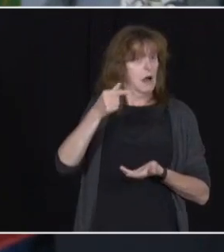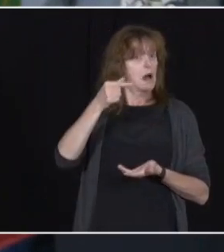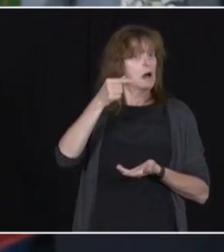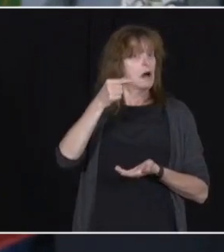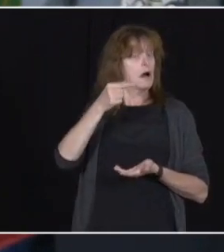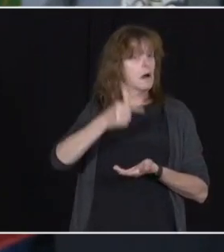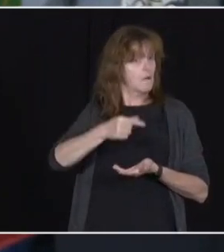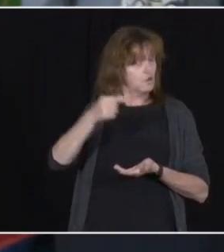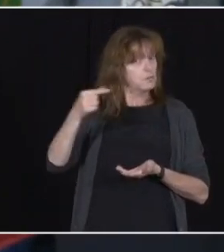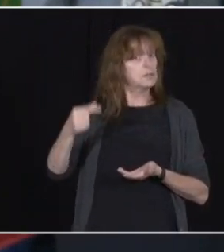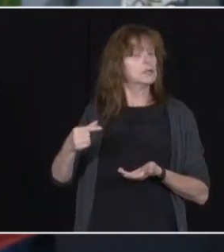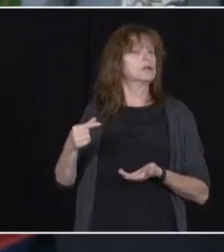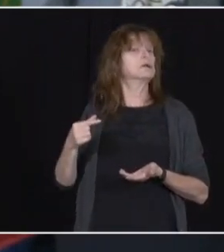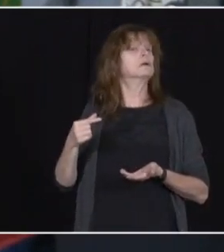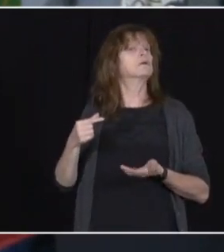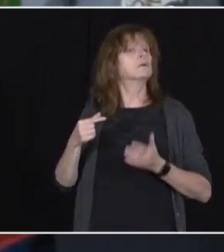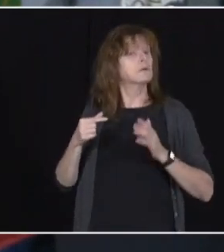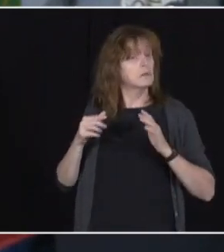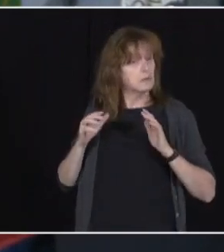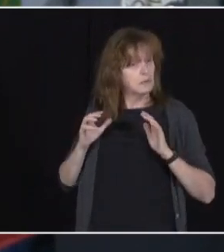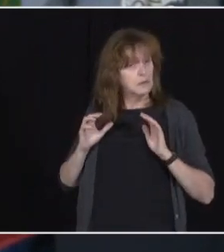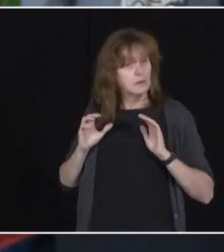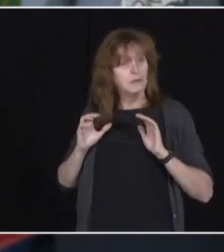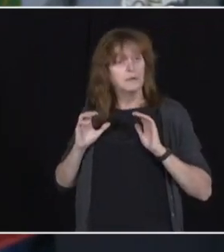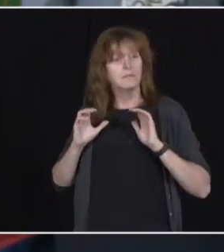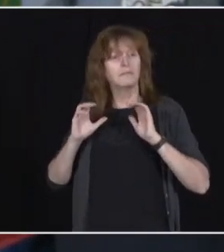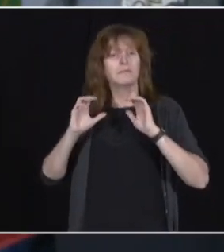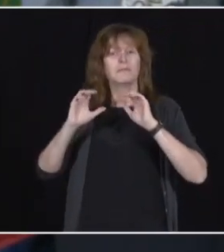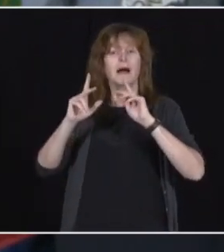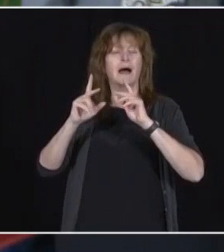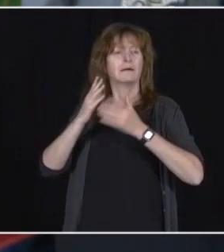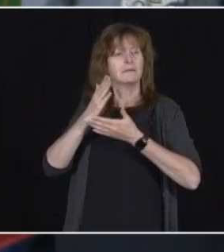This week, your government restored some environment protection.